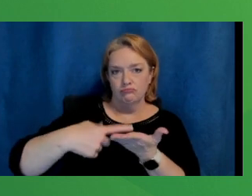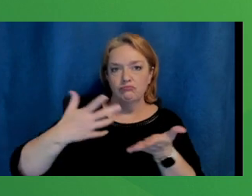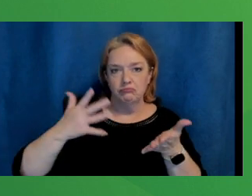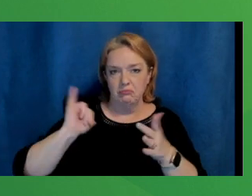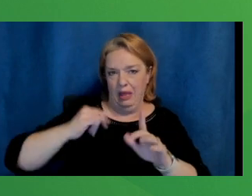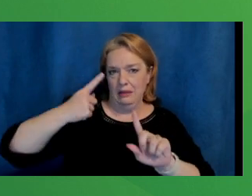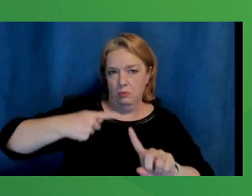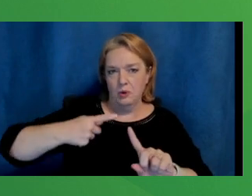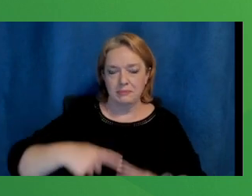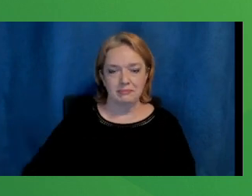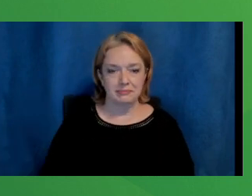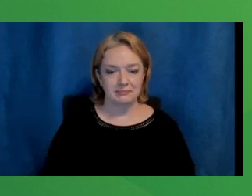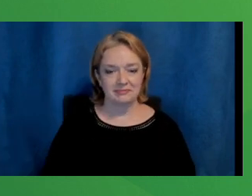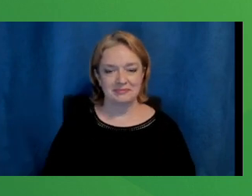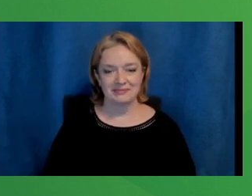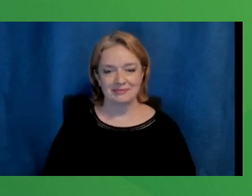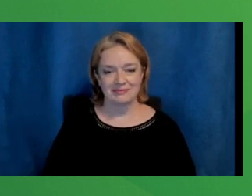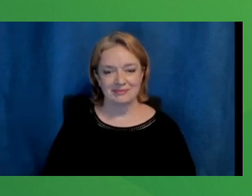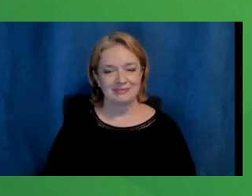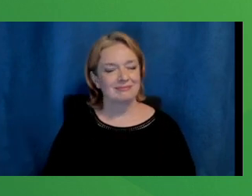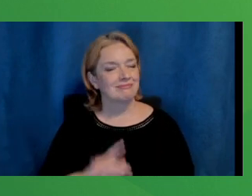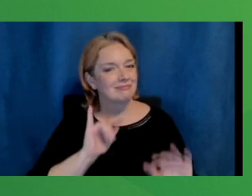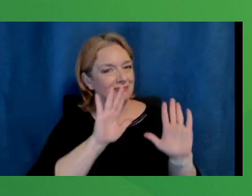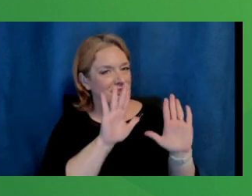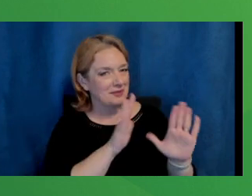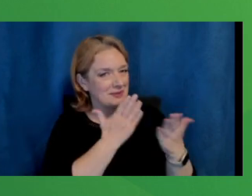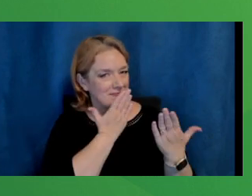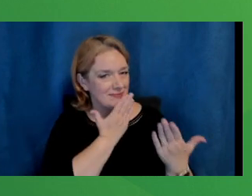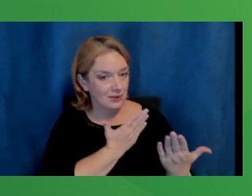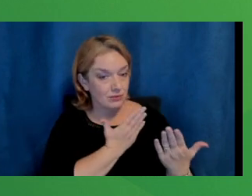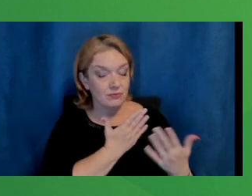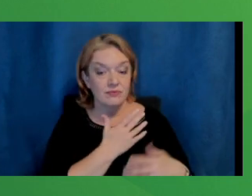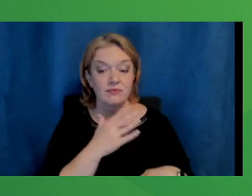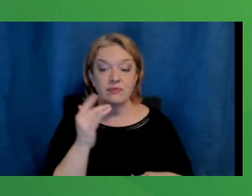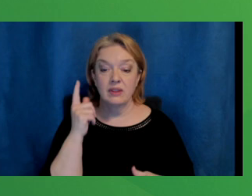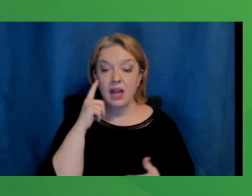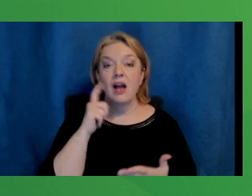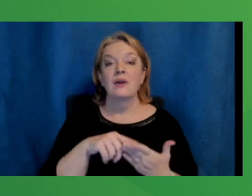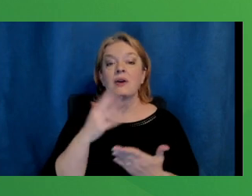That's fantastic, thank you. And I see that we have some questions coming in. We don't have very